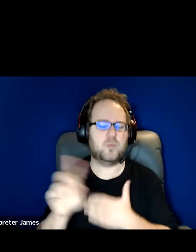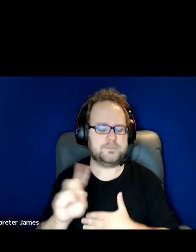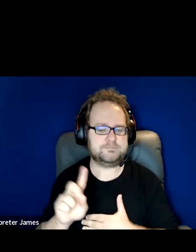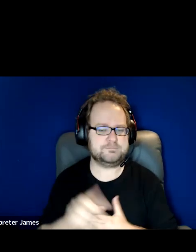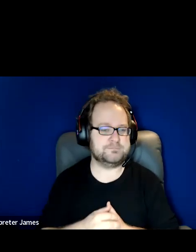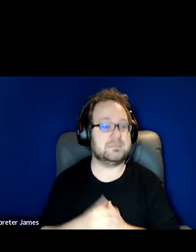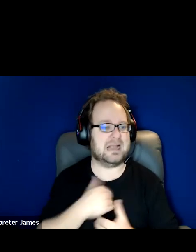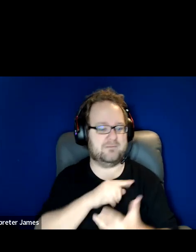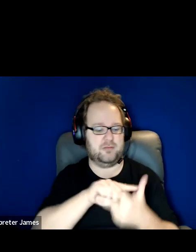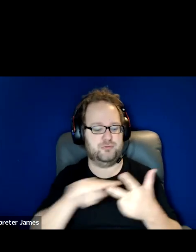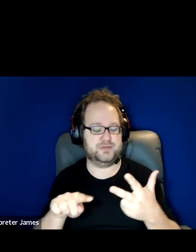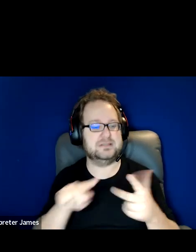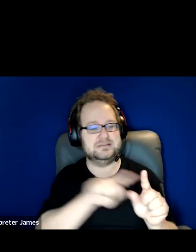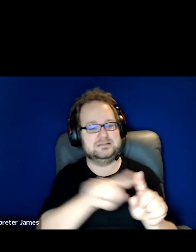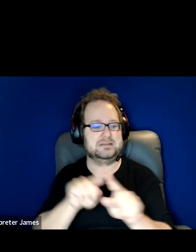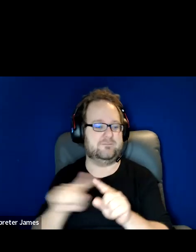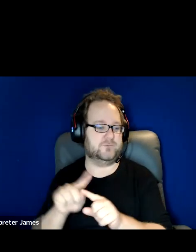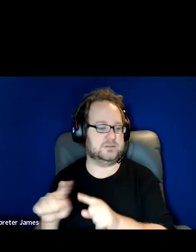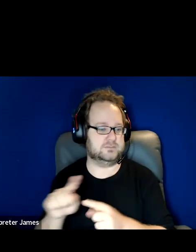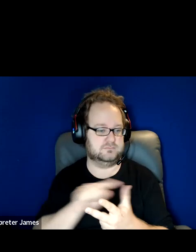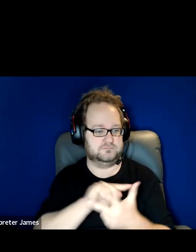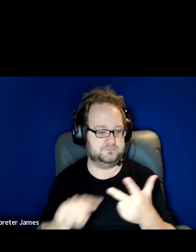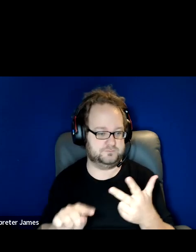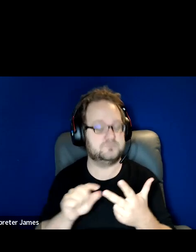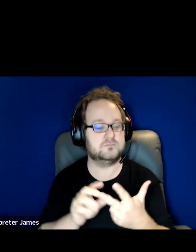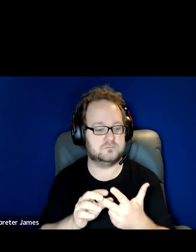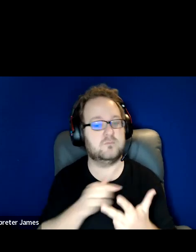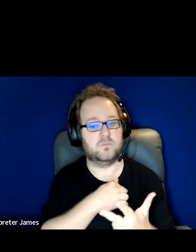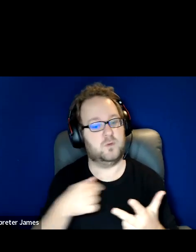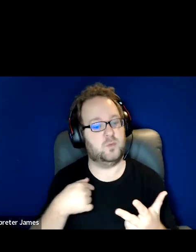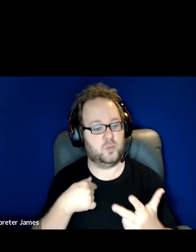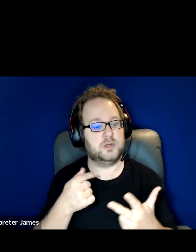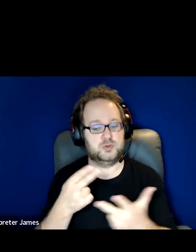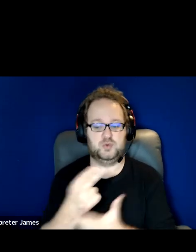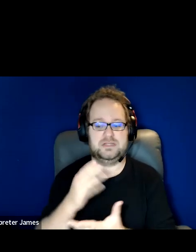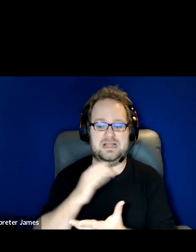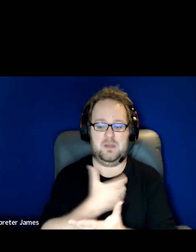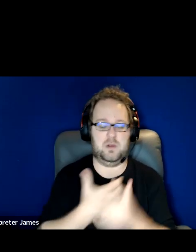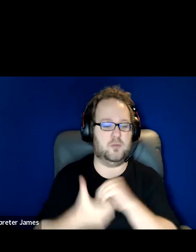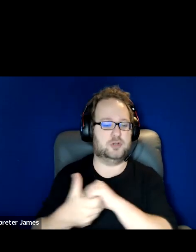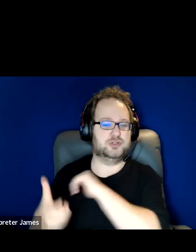There are three different ways that you can do this. We're leveraging our existing public health infrastructure through